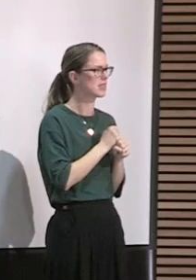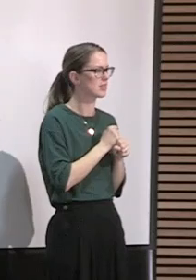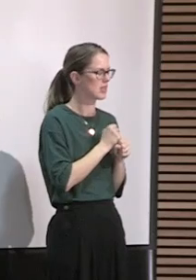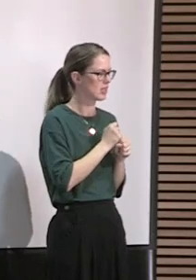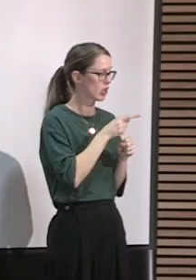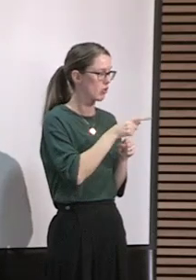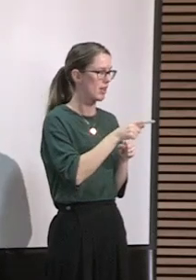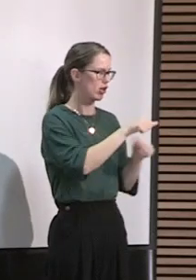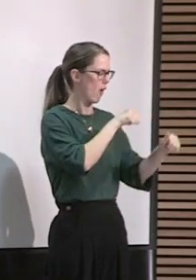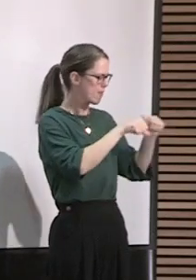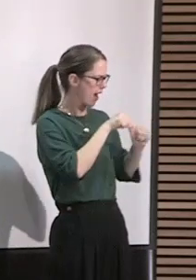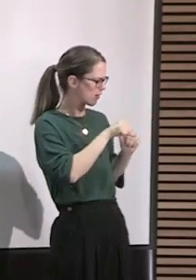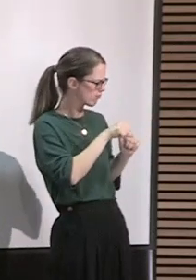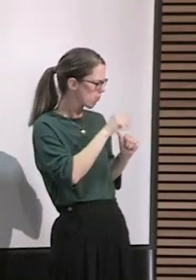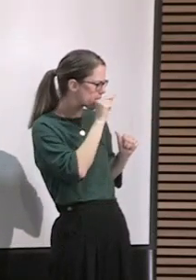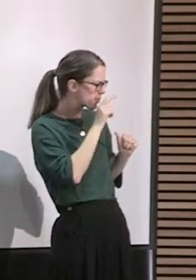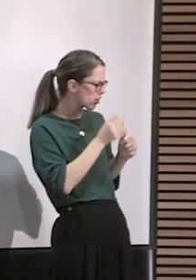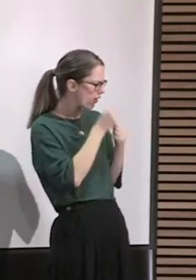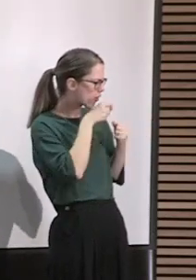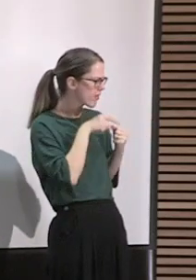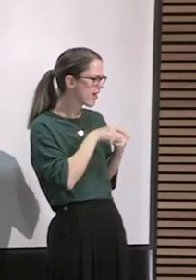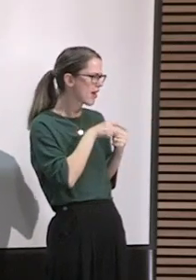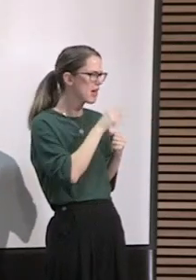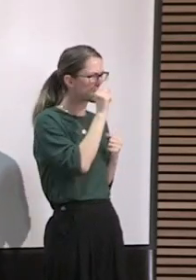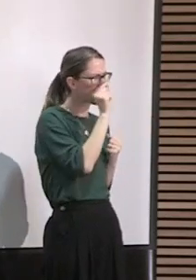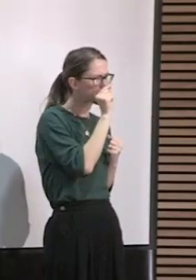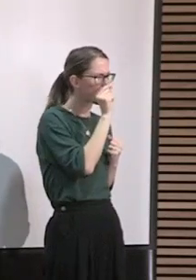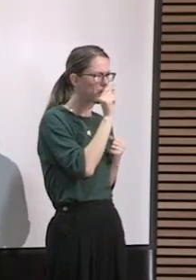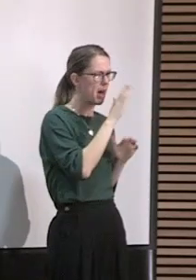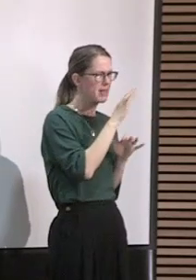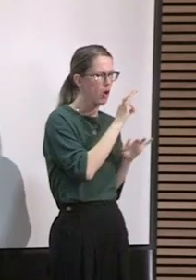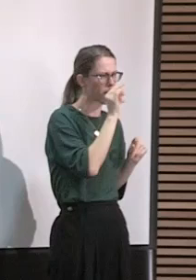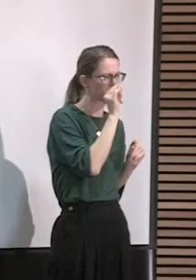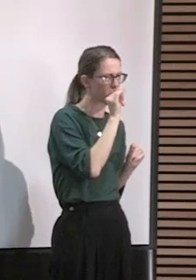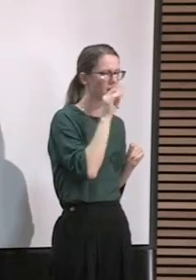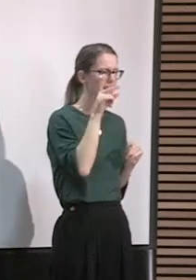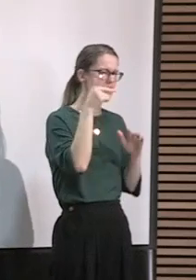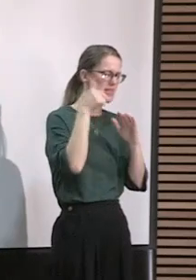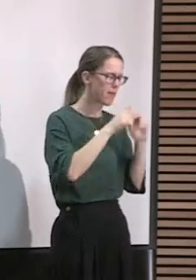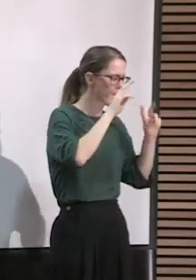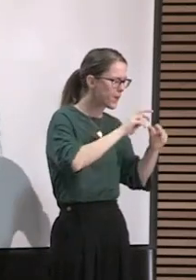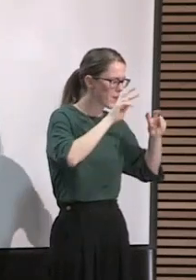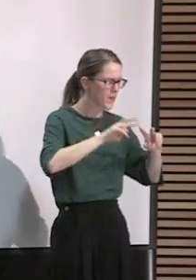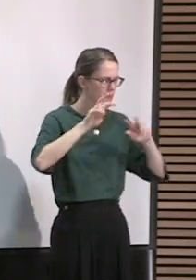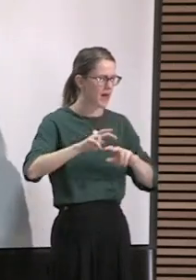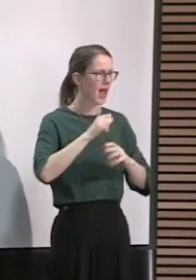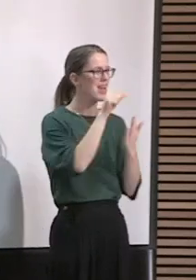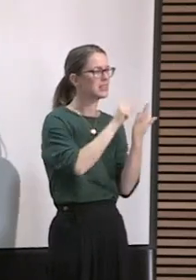number of people were at very early on in August, so they're going right back to see if